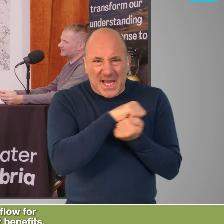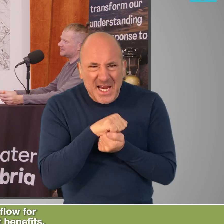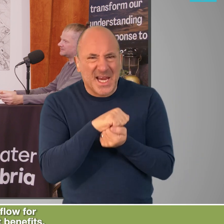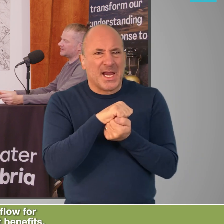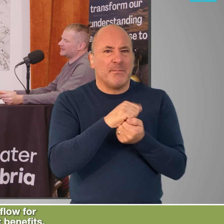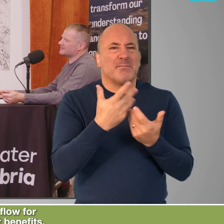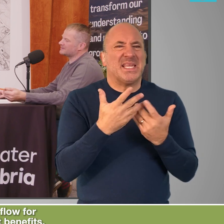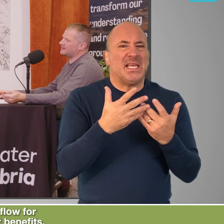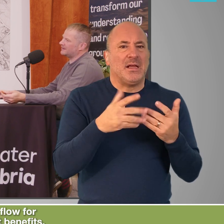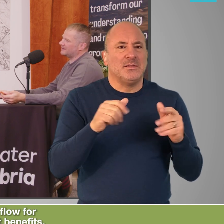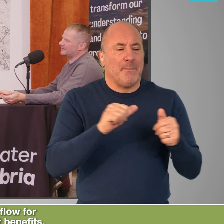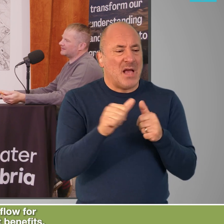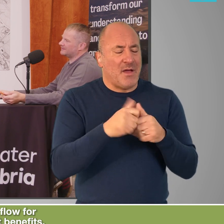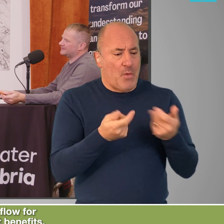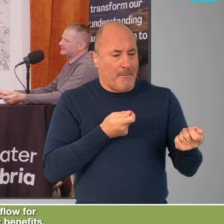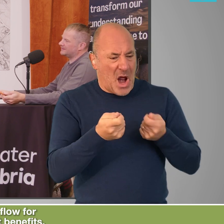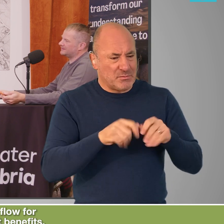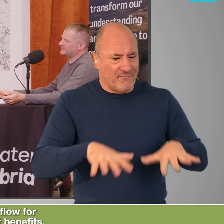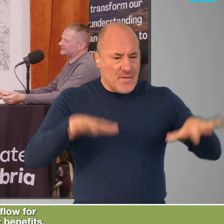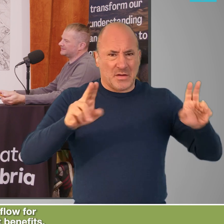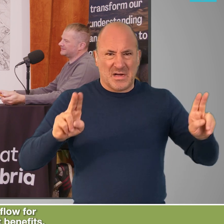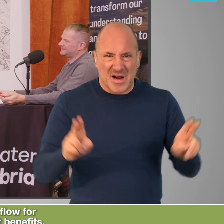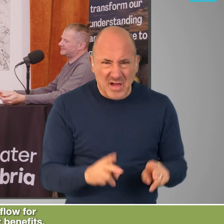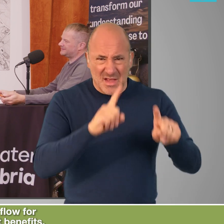which slows the flow for flood management benefits,